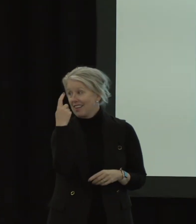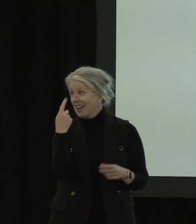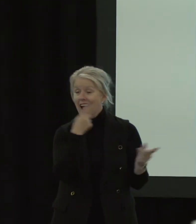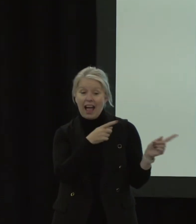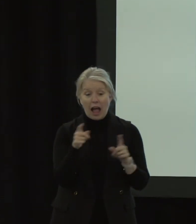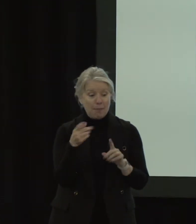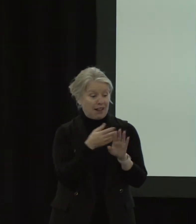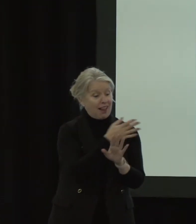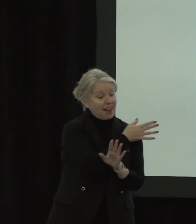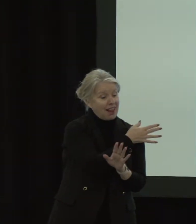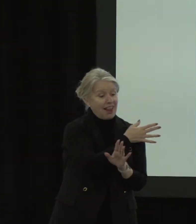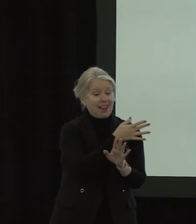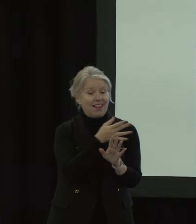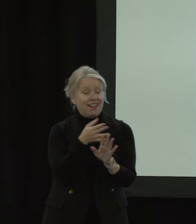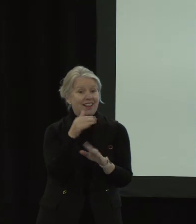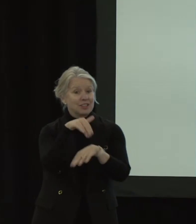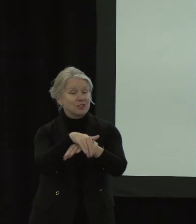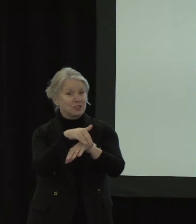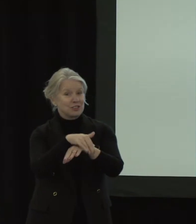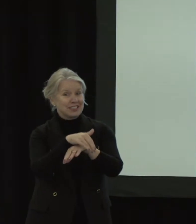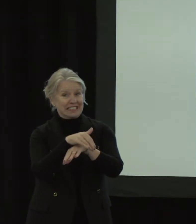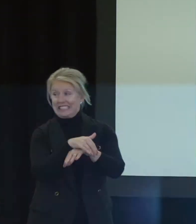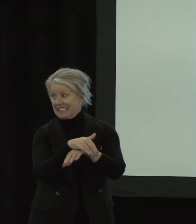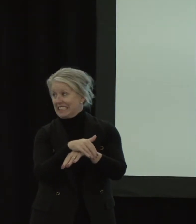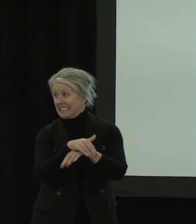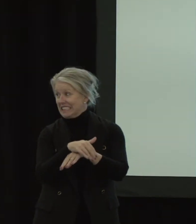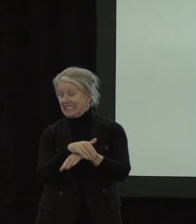tonight. Well, maybe, it's not, you know, actually, it's not that funny.